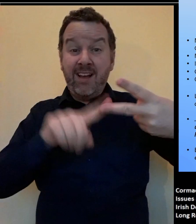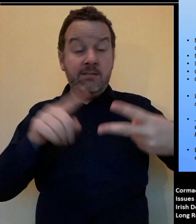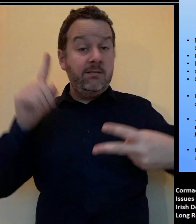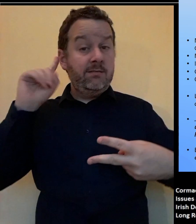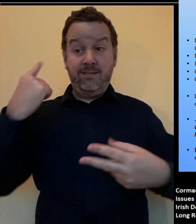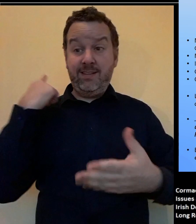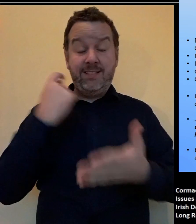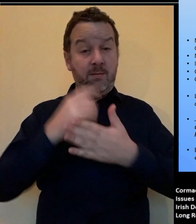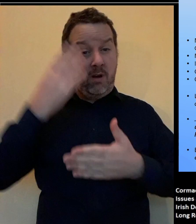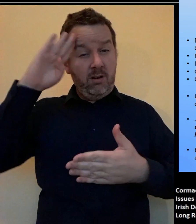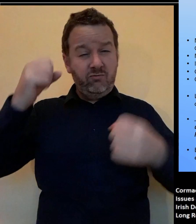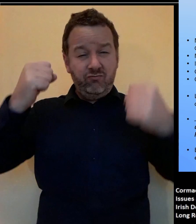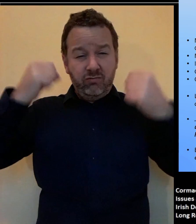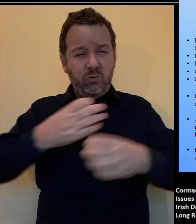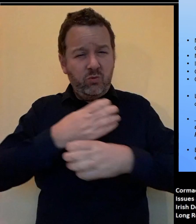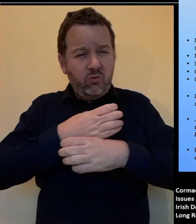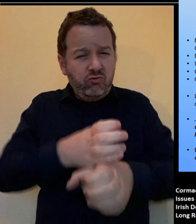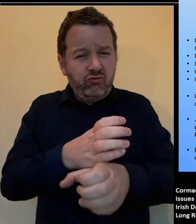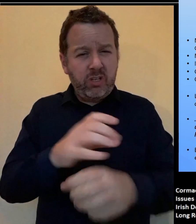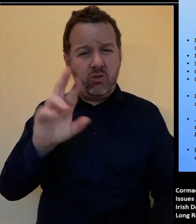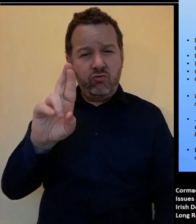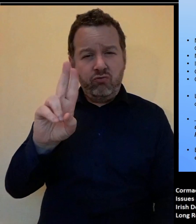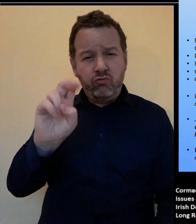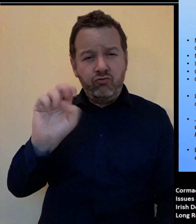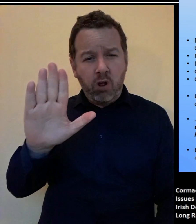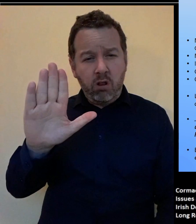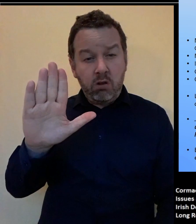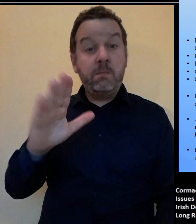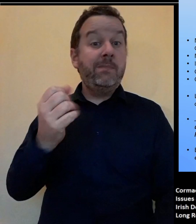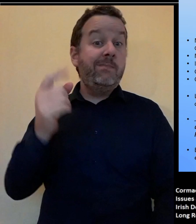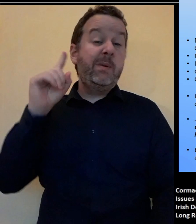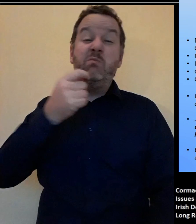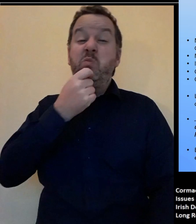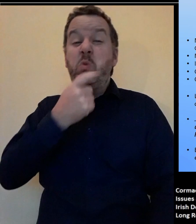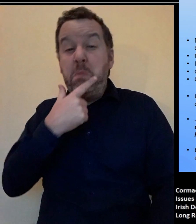What of the nature of Ireland as an overwhelmingly rural country?